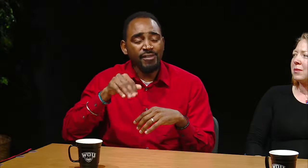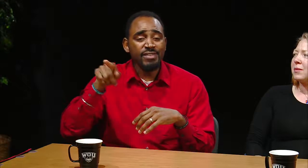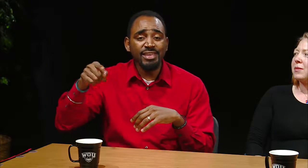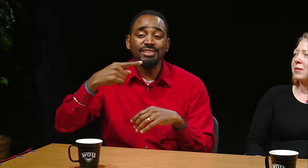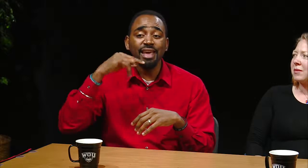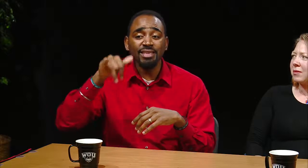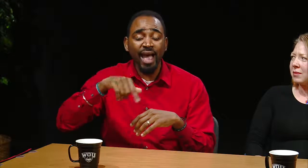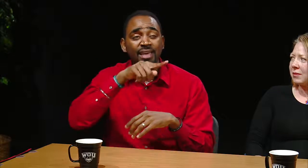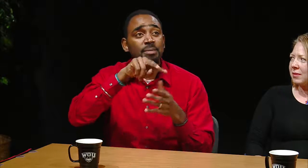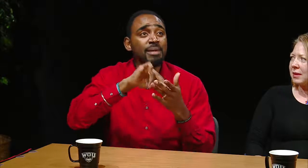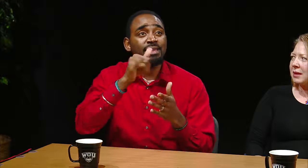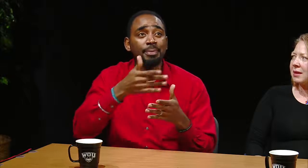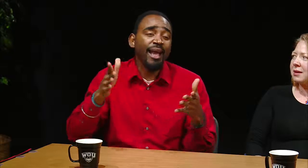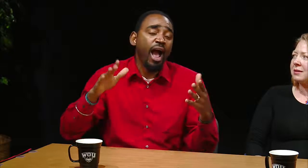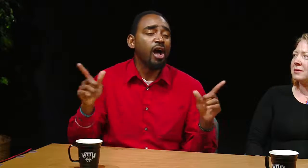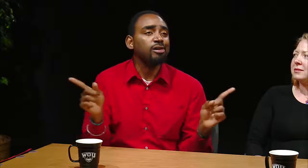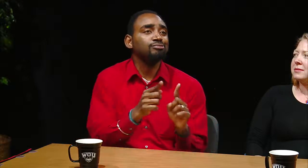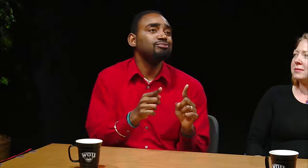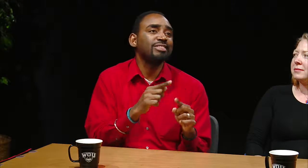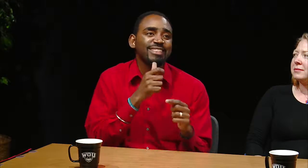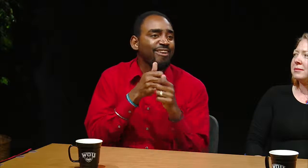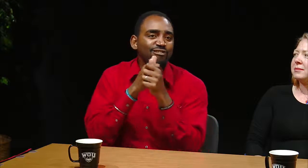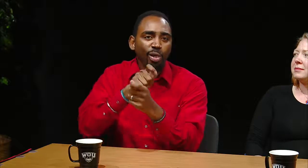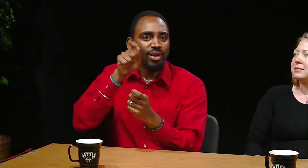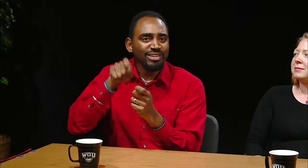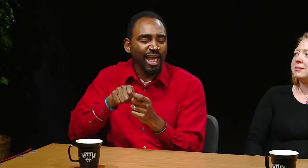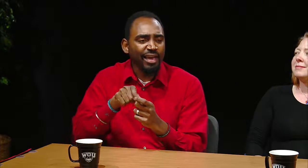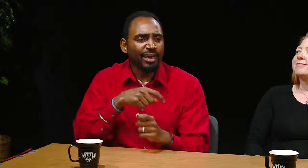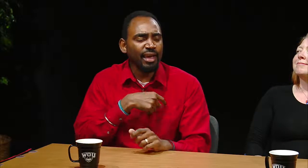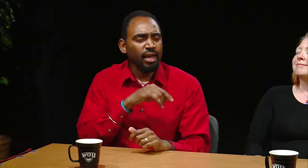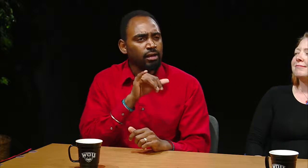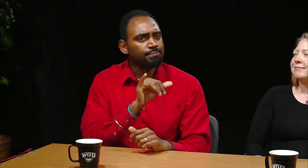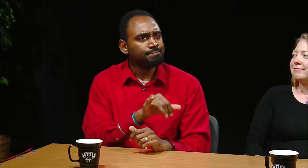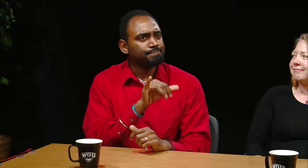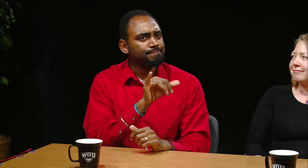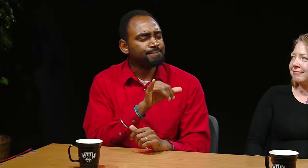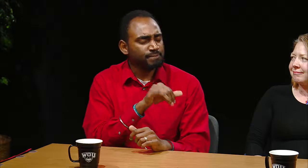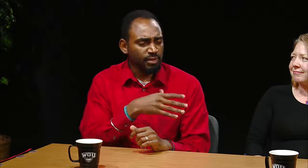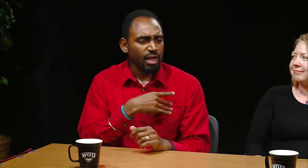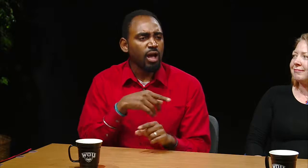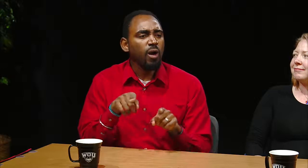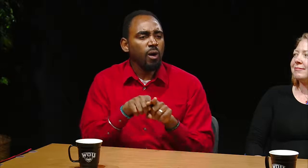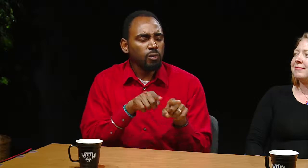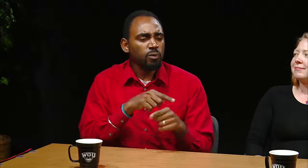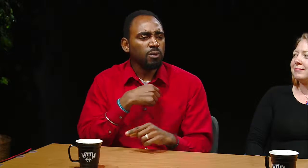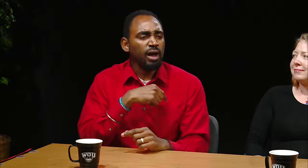in the amount of time before the next caption comes up. It gives you advice on how to add music,